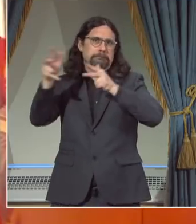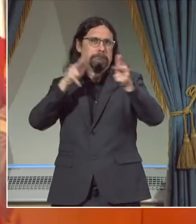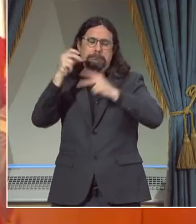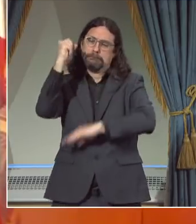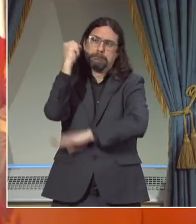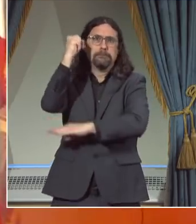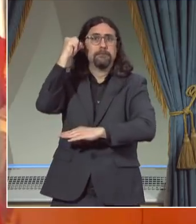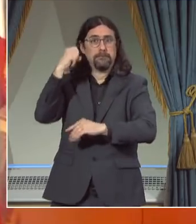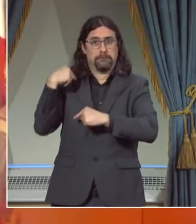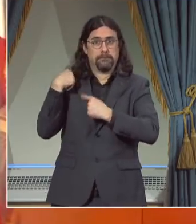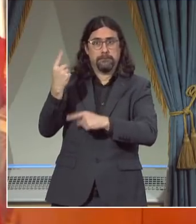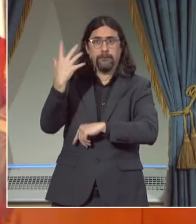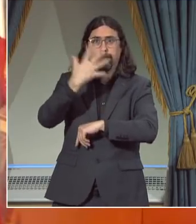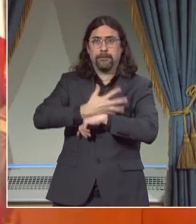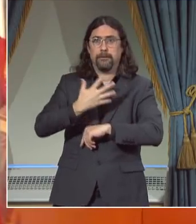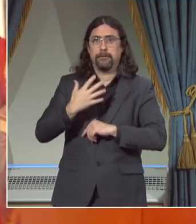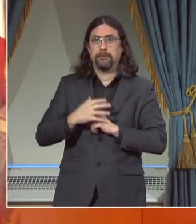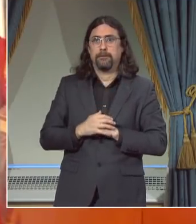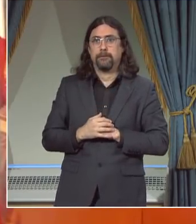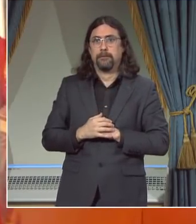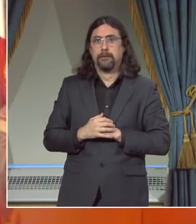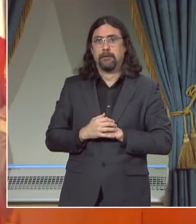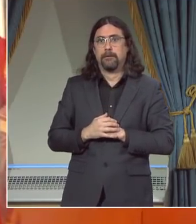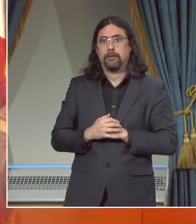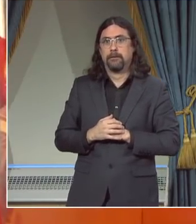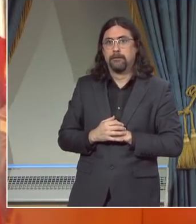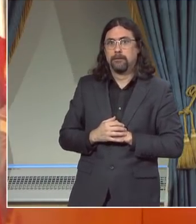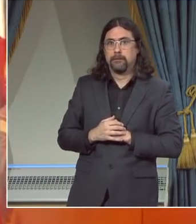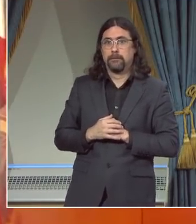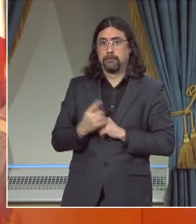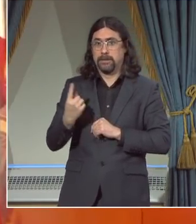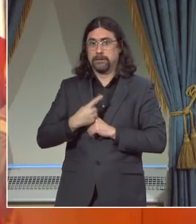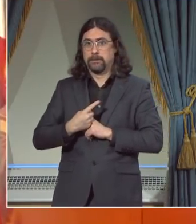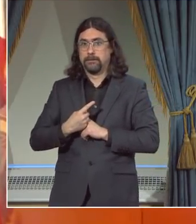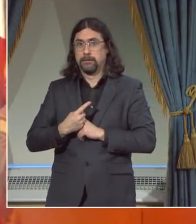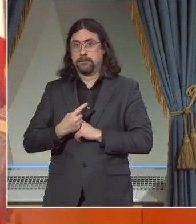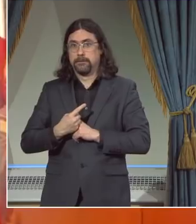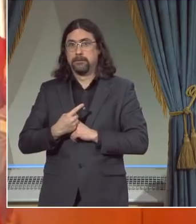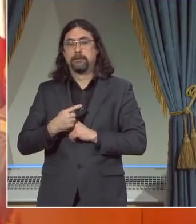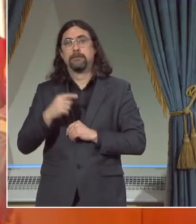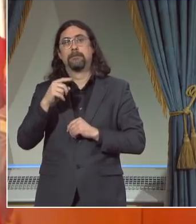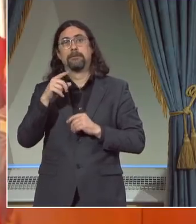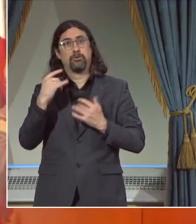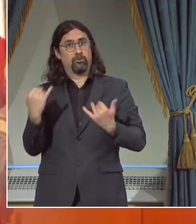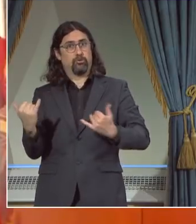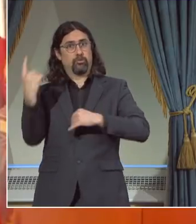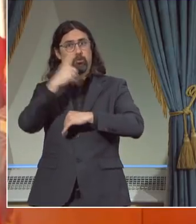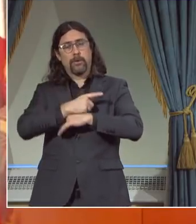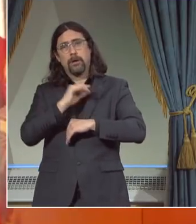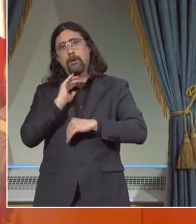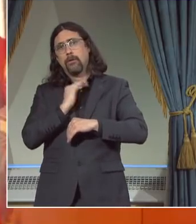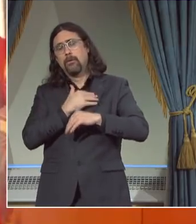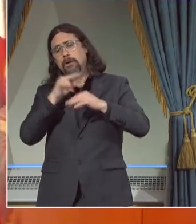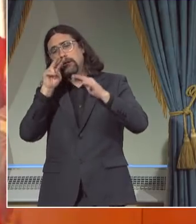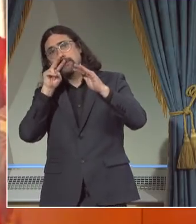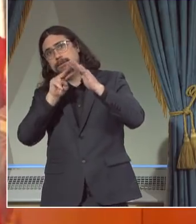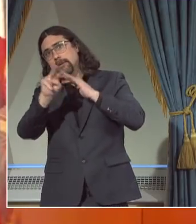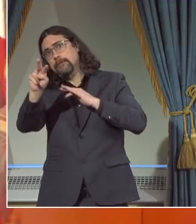TODAY, NO DOUBT, WE WILL BE OVER 6,000 CALLS FOR THE DAY, MORE THAN 50% HIGHER THAN AN AVERAGE DAY. THE IMPACT THAT